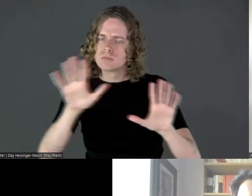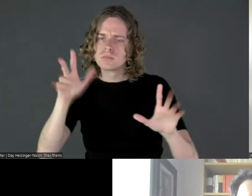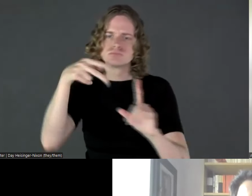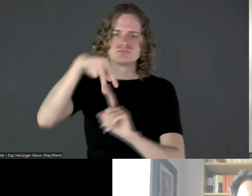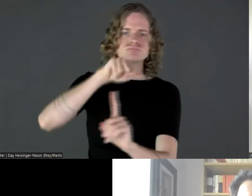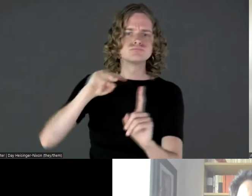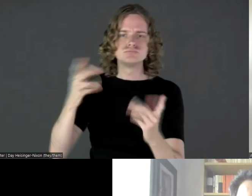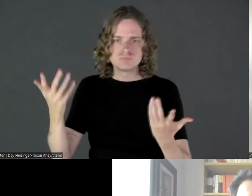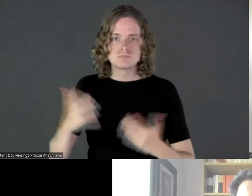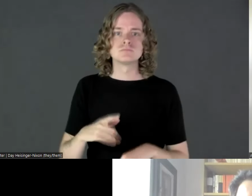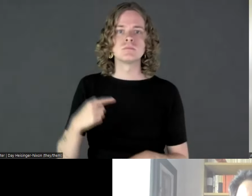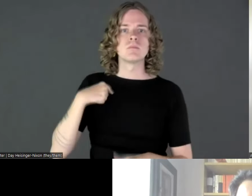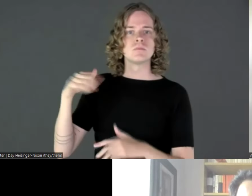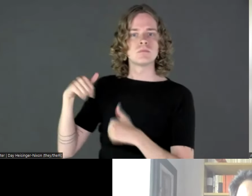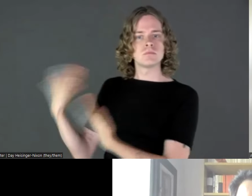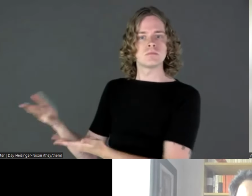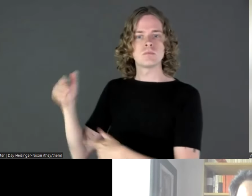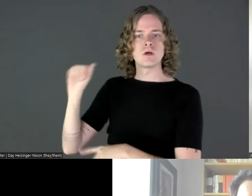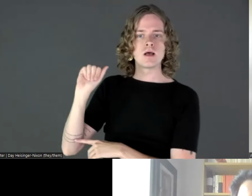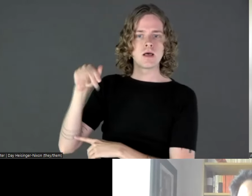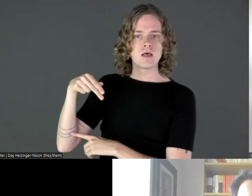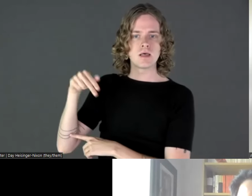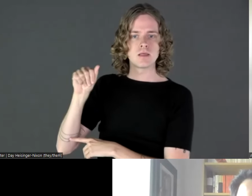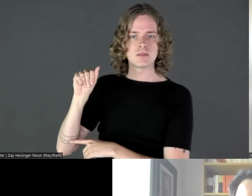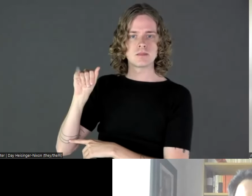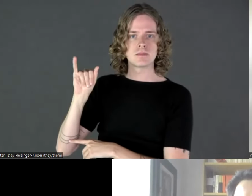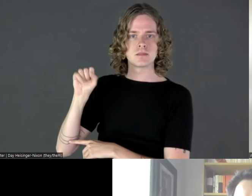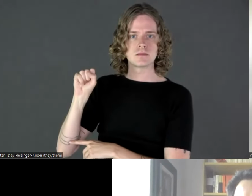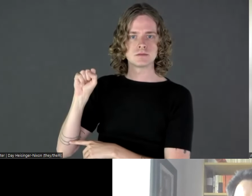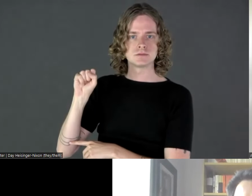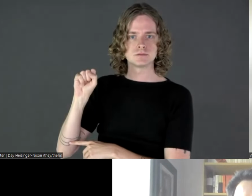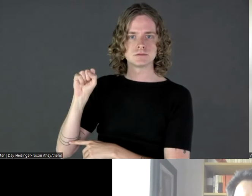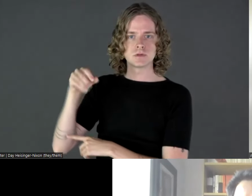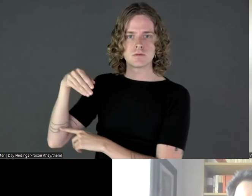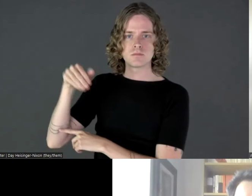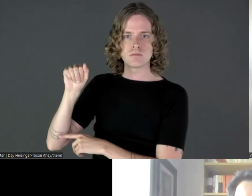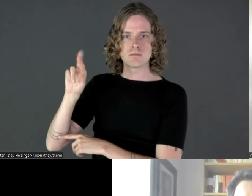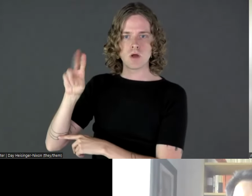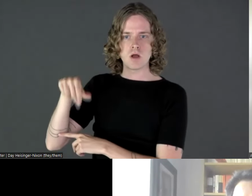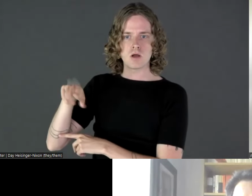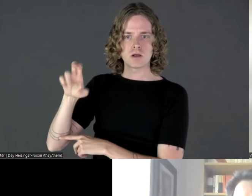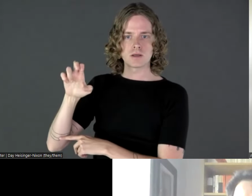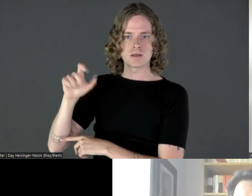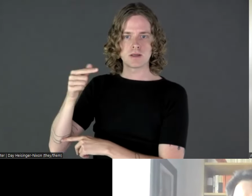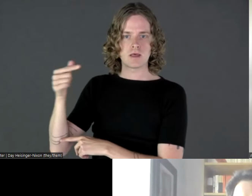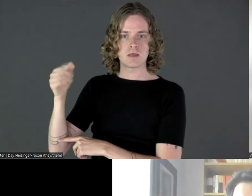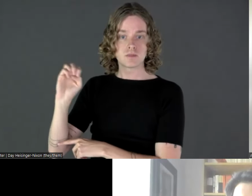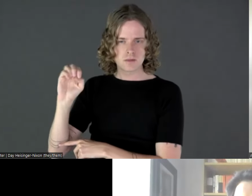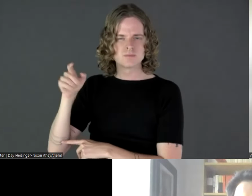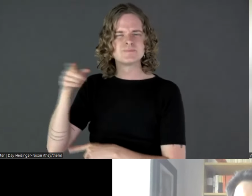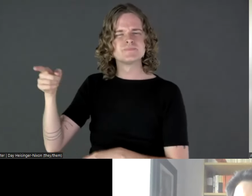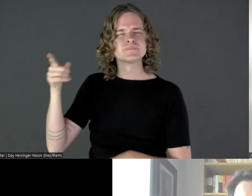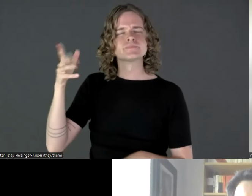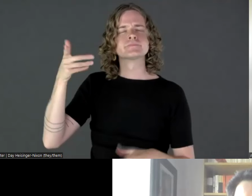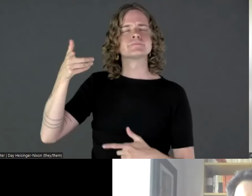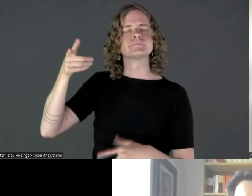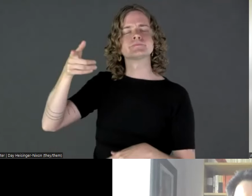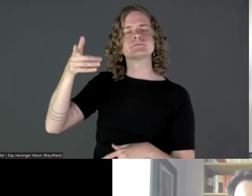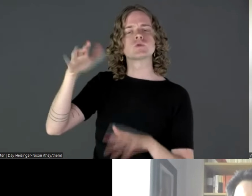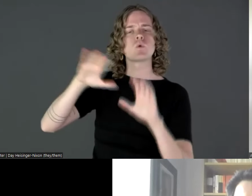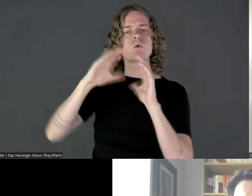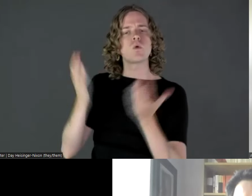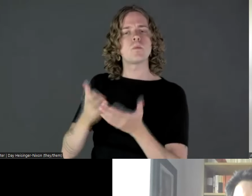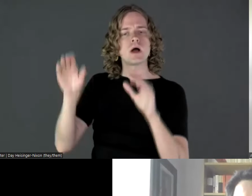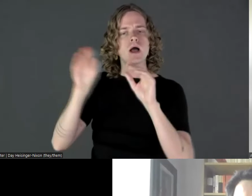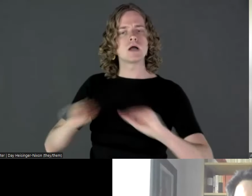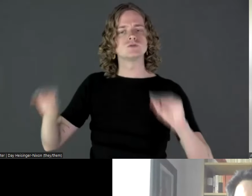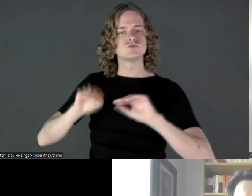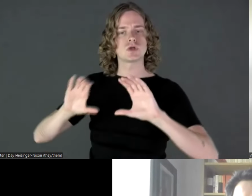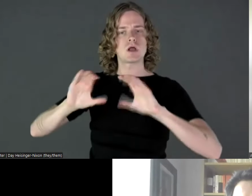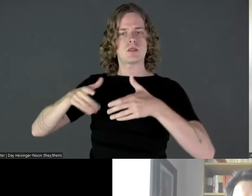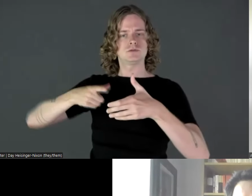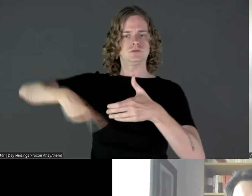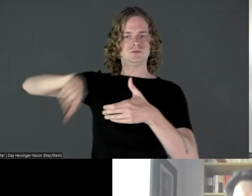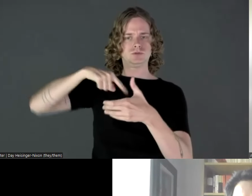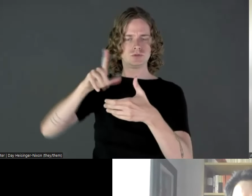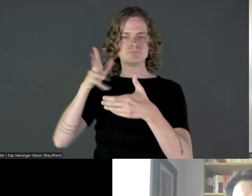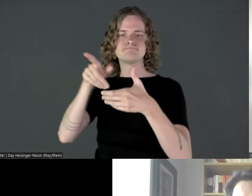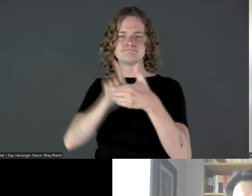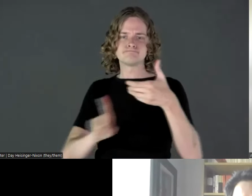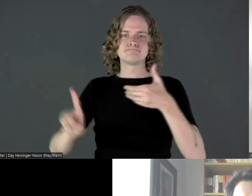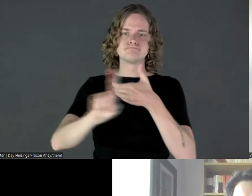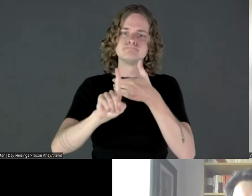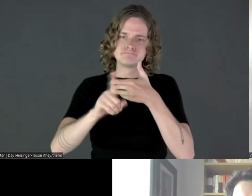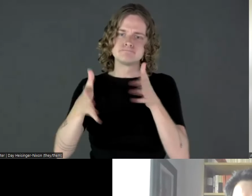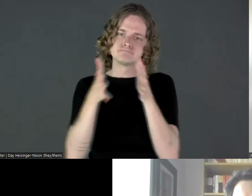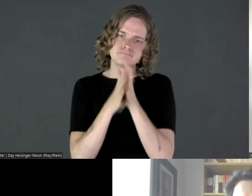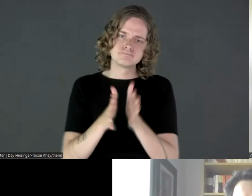Marquette, from the Global Education Cluster and can share some of the technical support